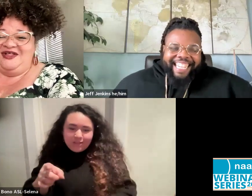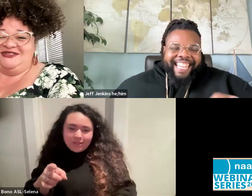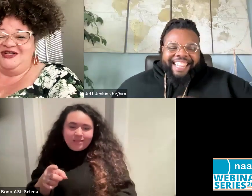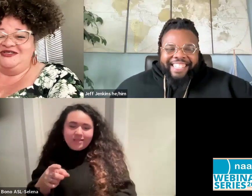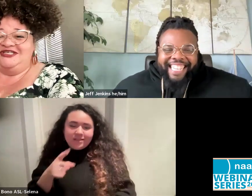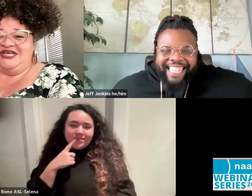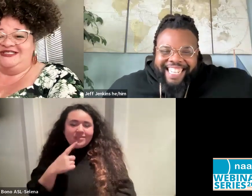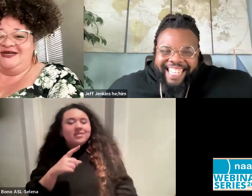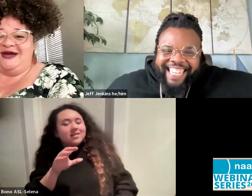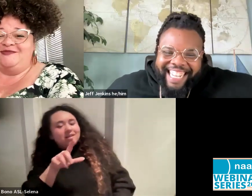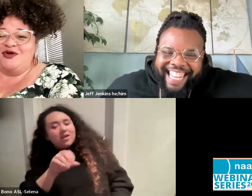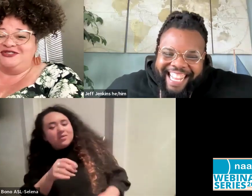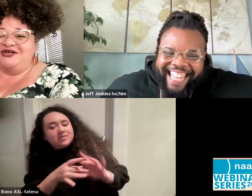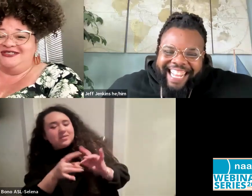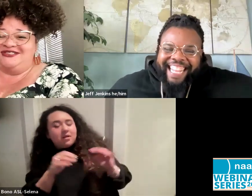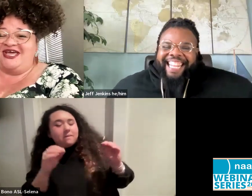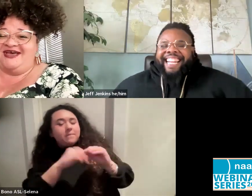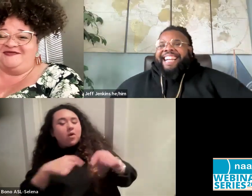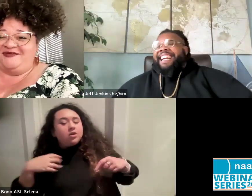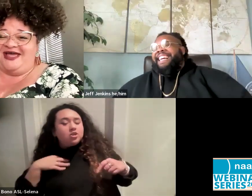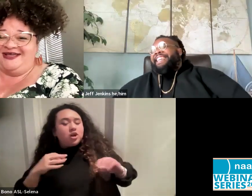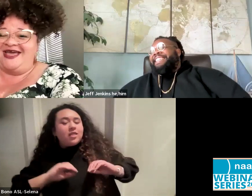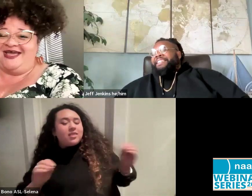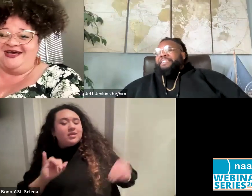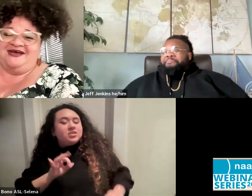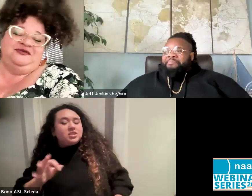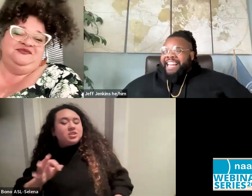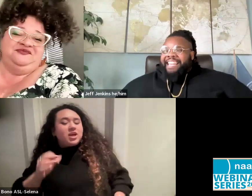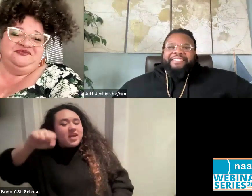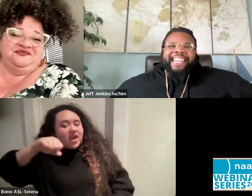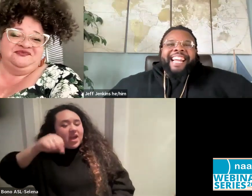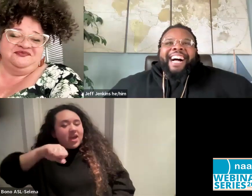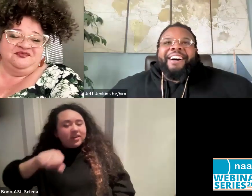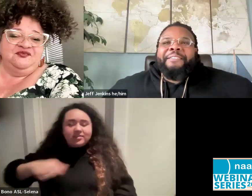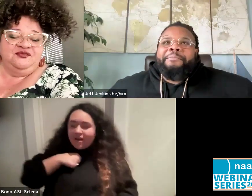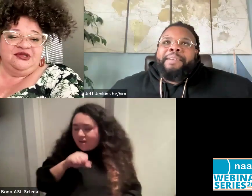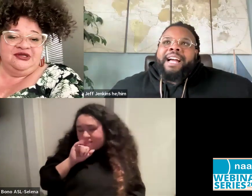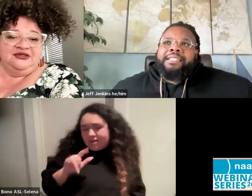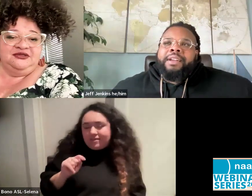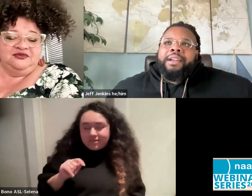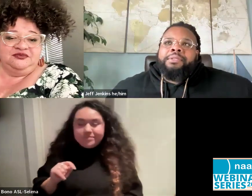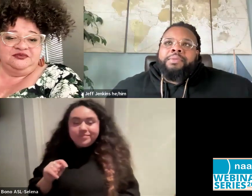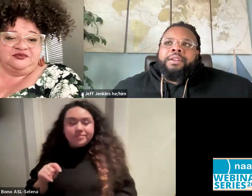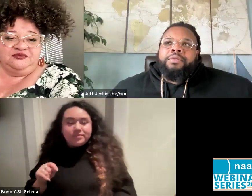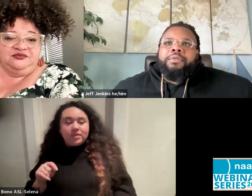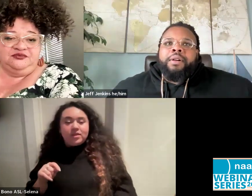those clothes in the Jags about more shirtless jabs. Yeah, I love it, but yeah, so it was really cool.